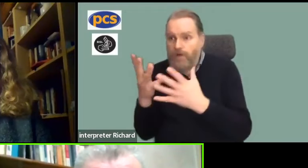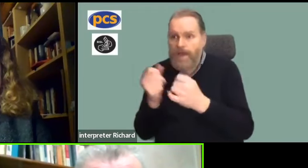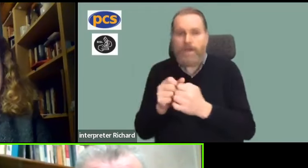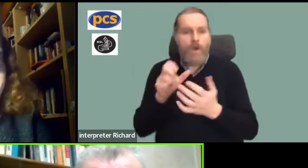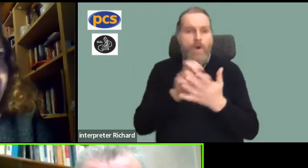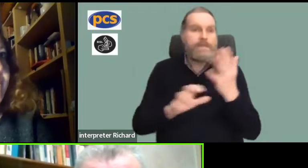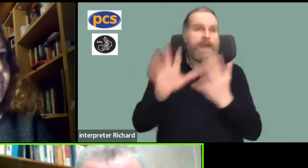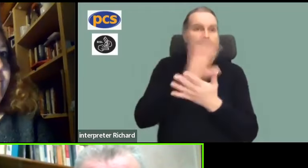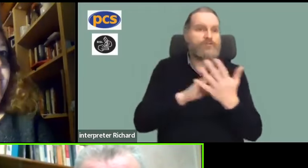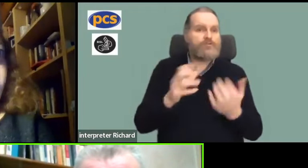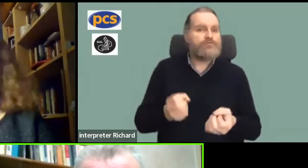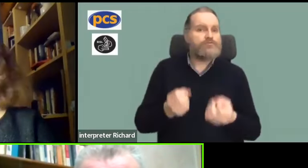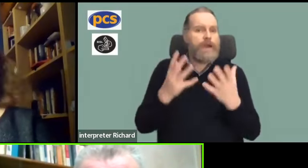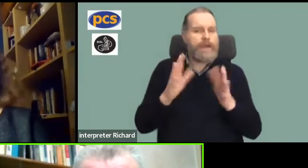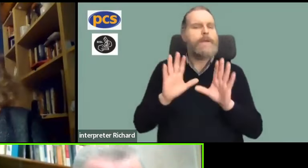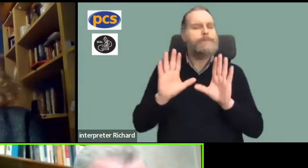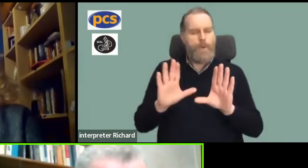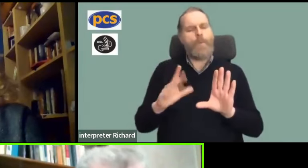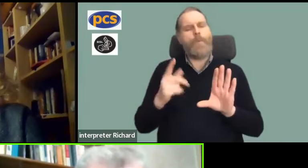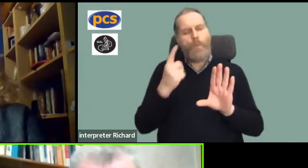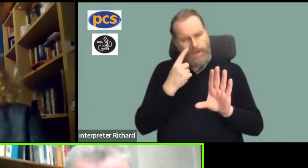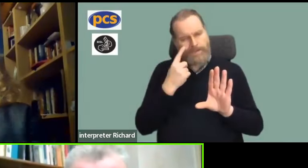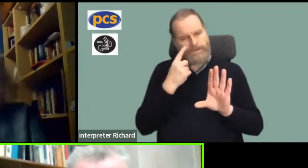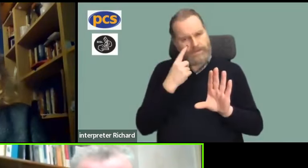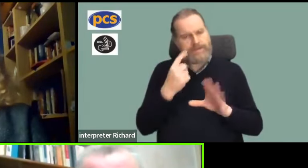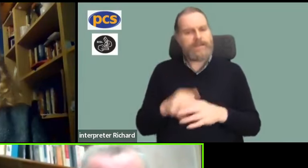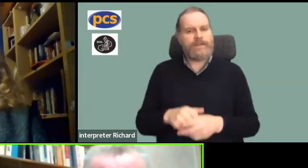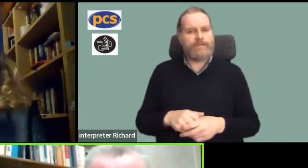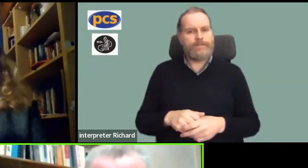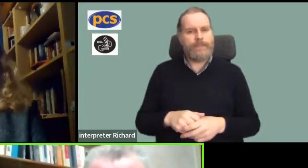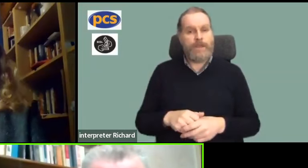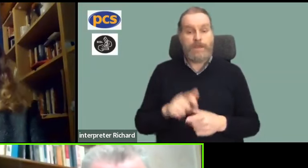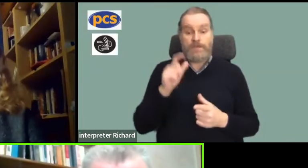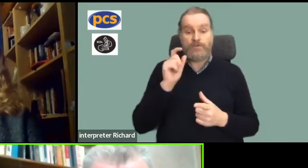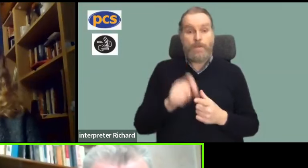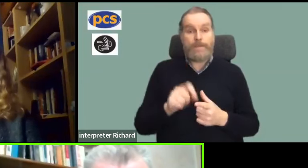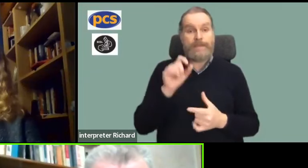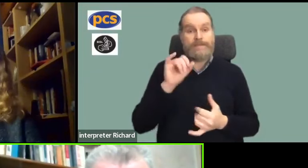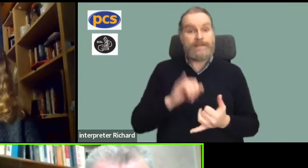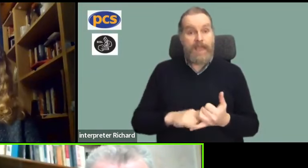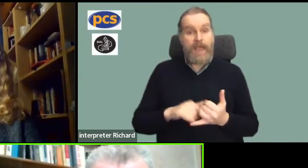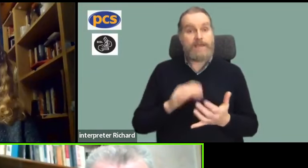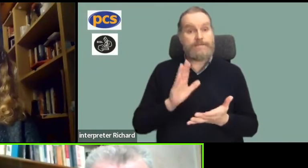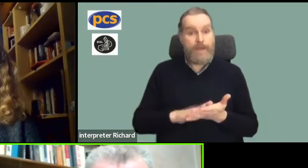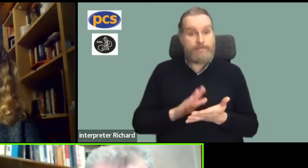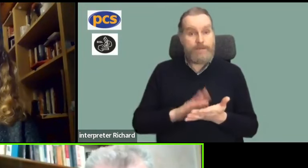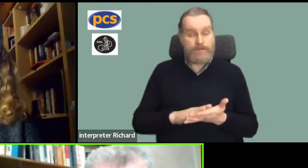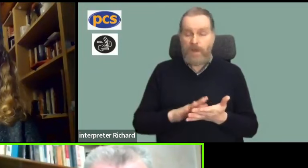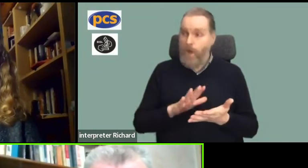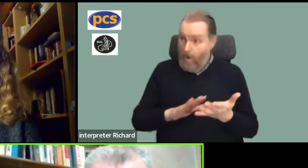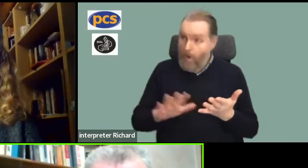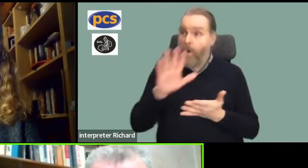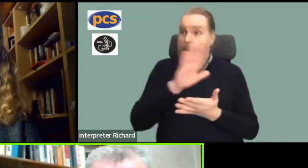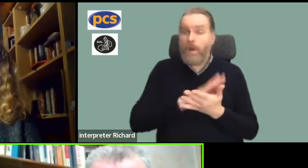rgeted action that could be taken that could be effective in in the the Dwp itself. So you in in the the Dwp itself. So you know every pcs member we'll be asking